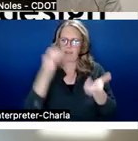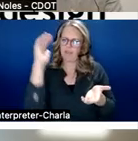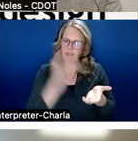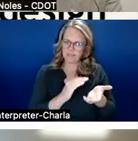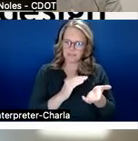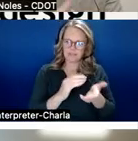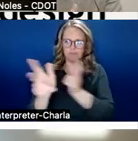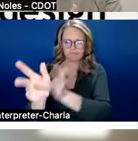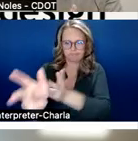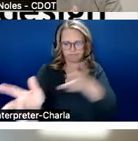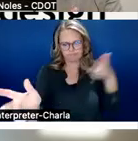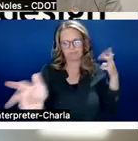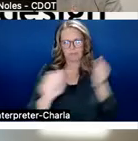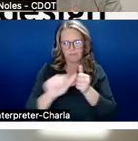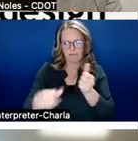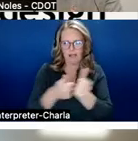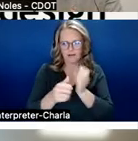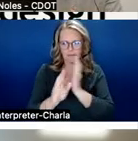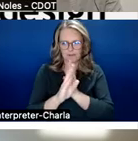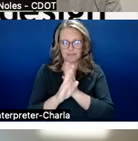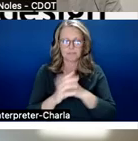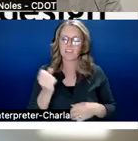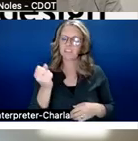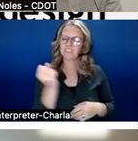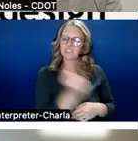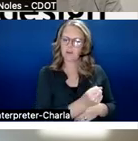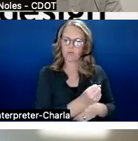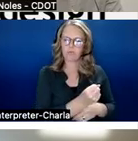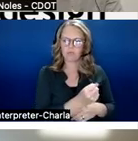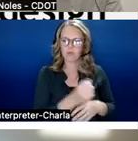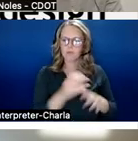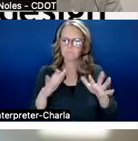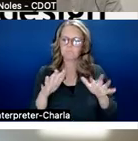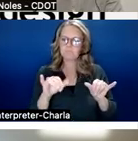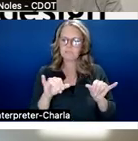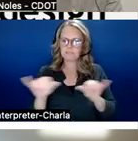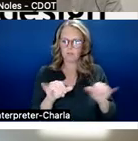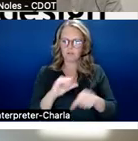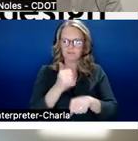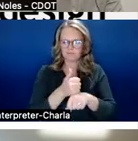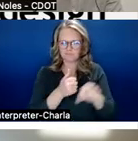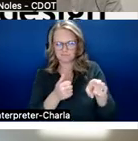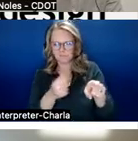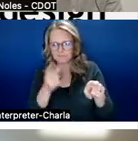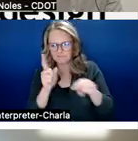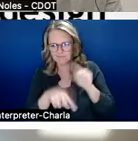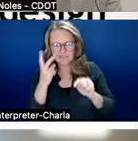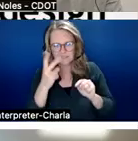And then on the southbound location, there will be a very similar configuration. You can't see it in this picture here